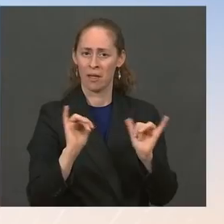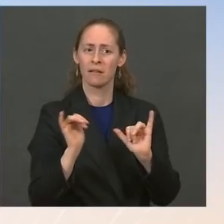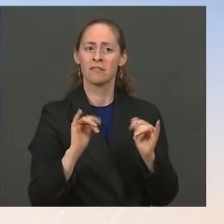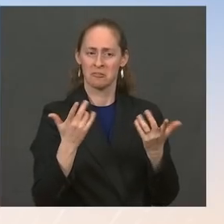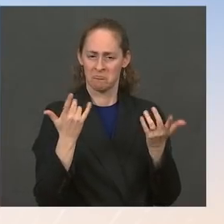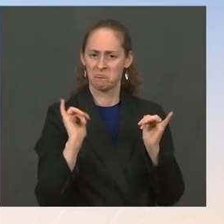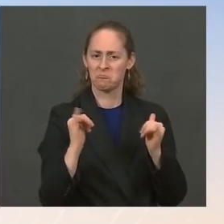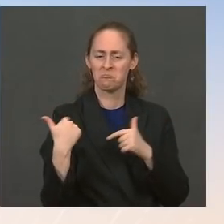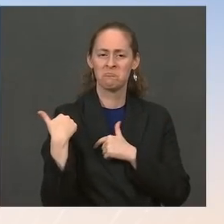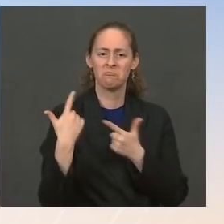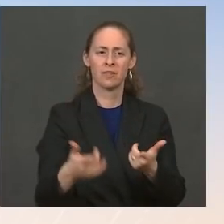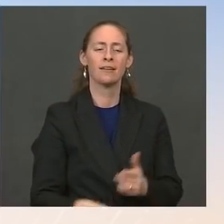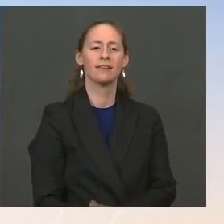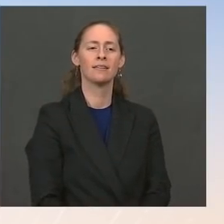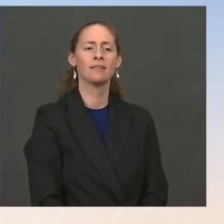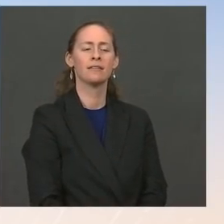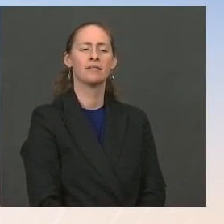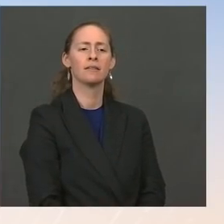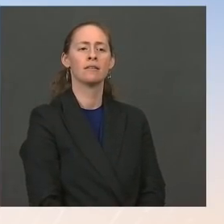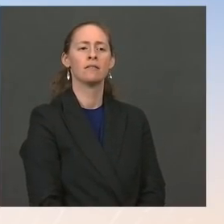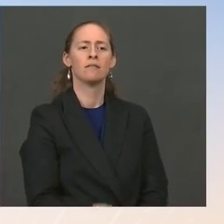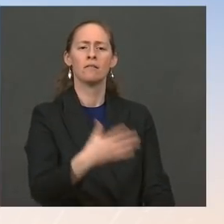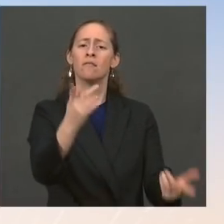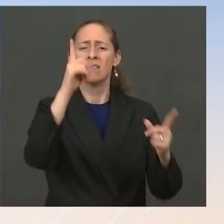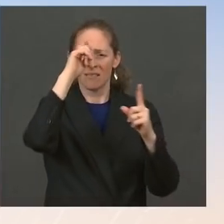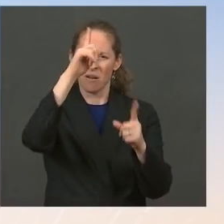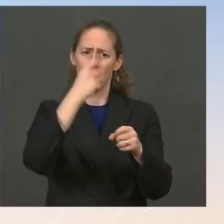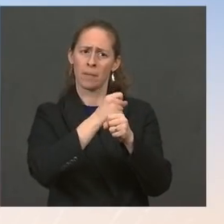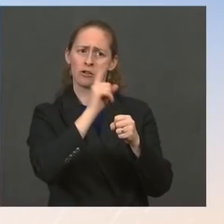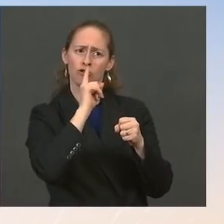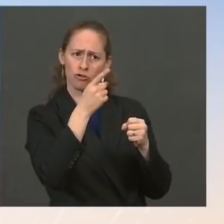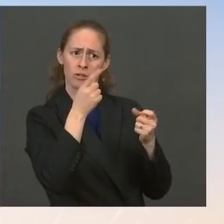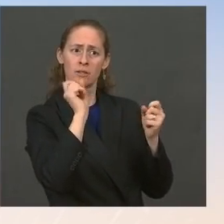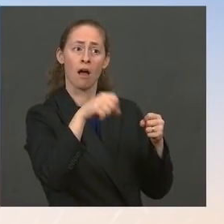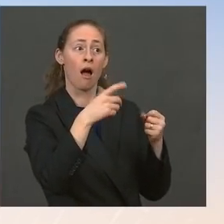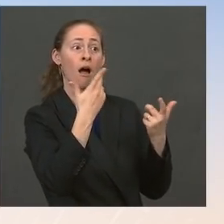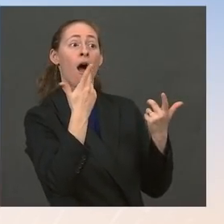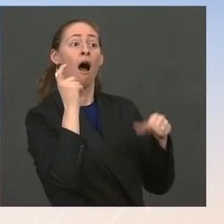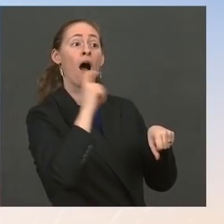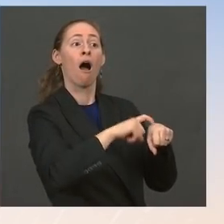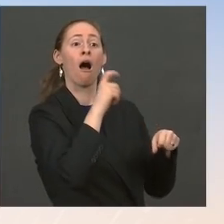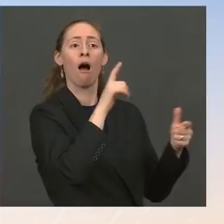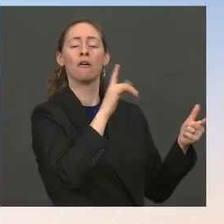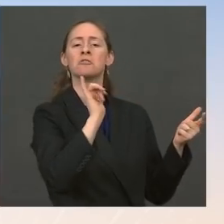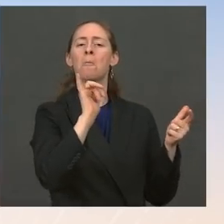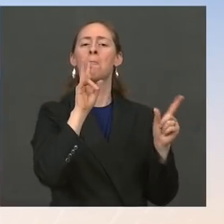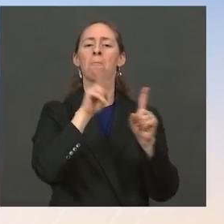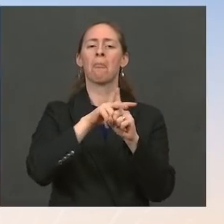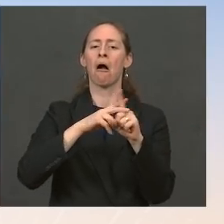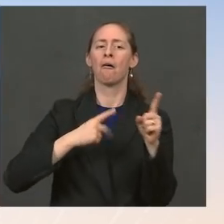and something he wants to ensure it's available and accessible to people to protect them from COVID.